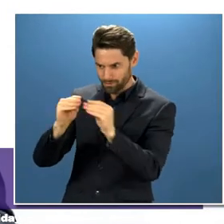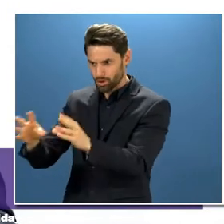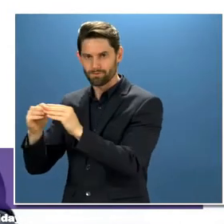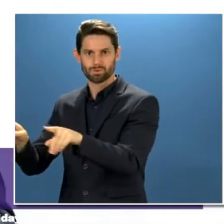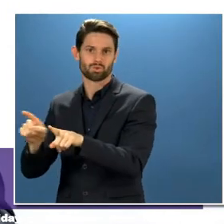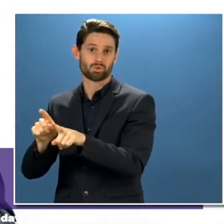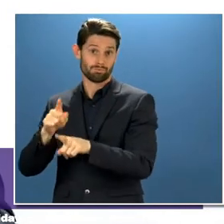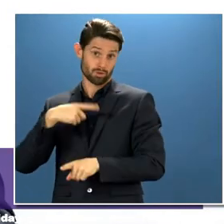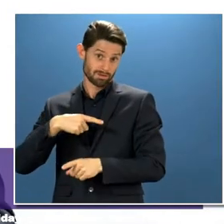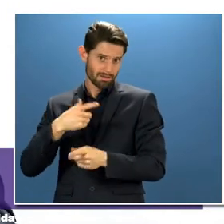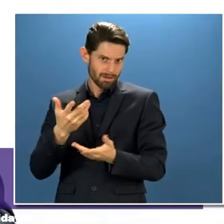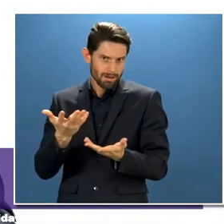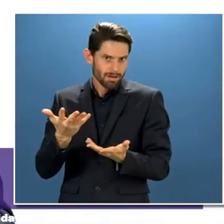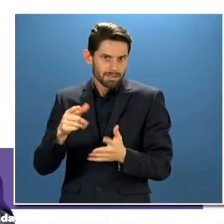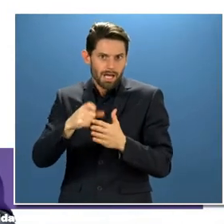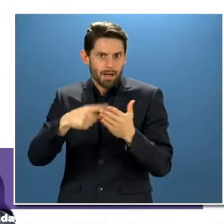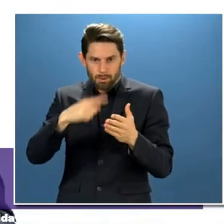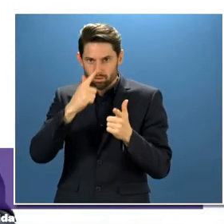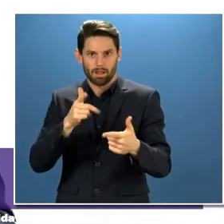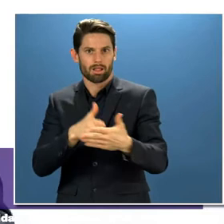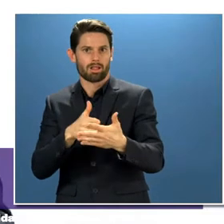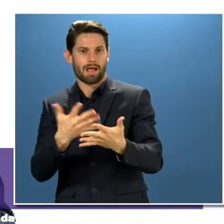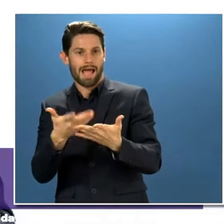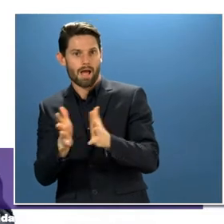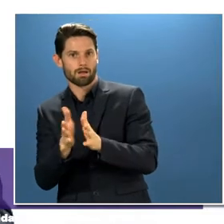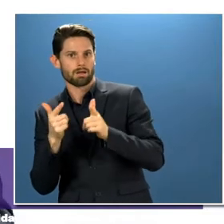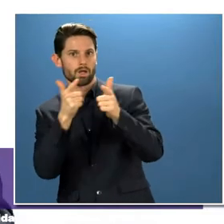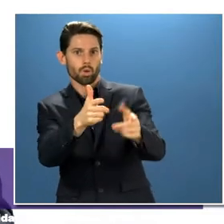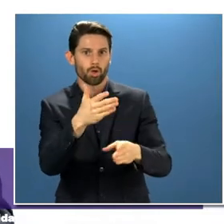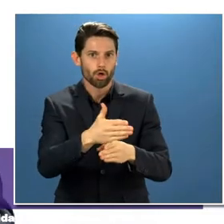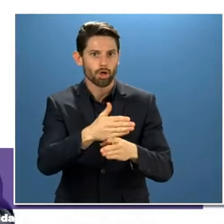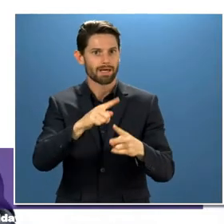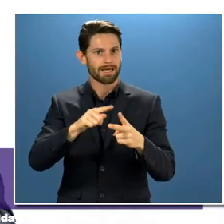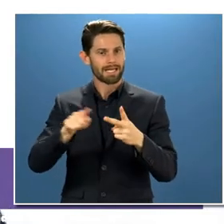to work and be fit and healthy when they are at work to discharge their responsibilities.